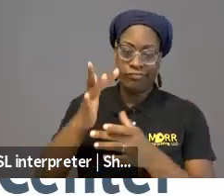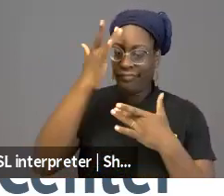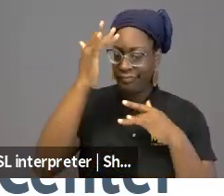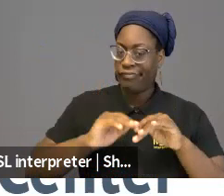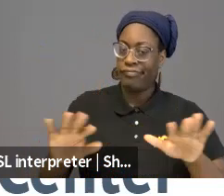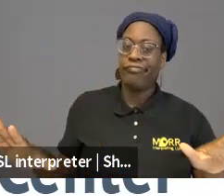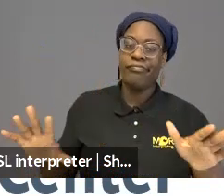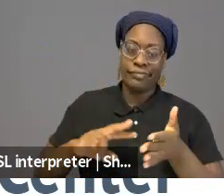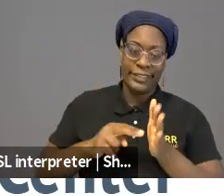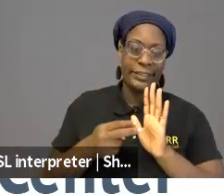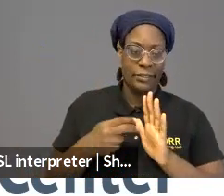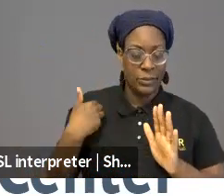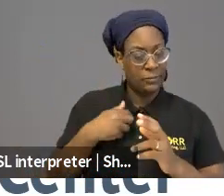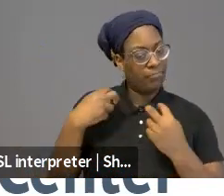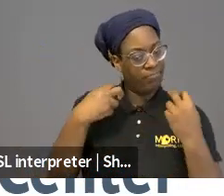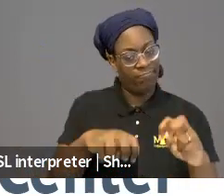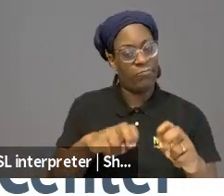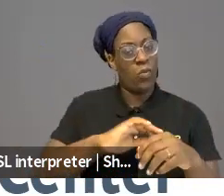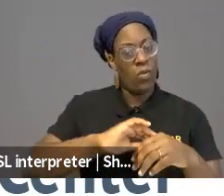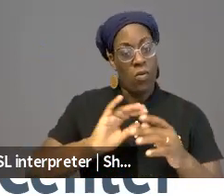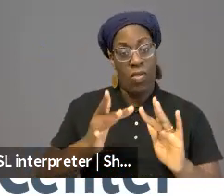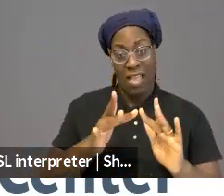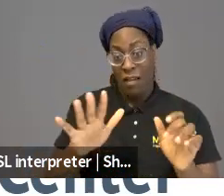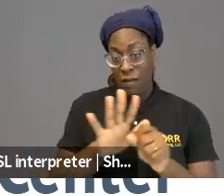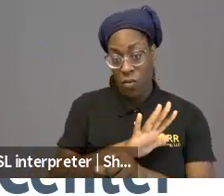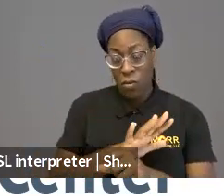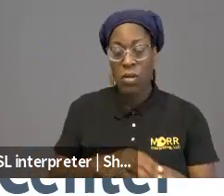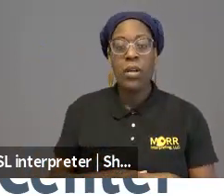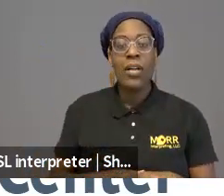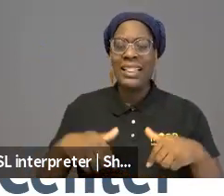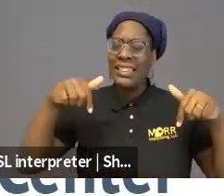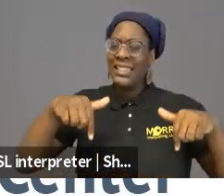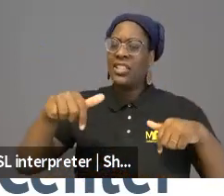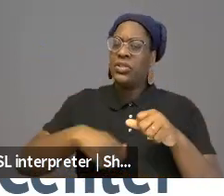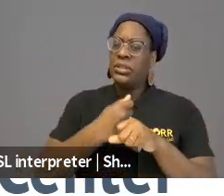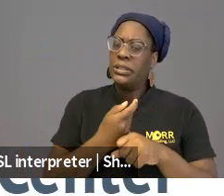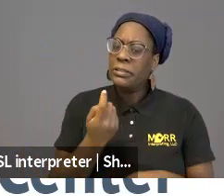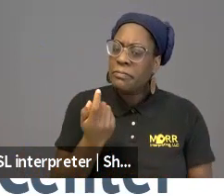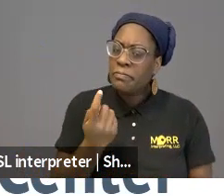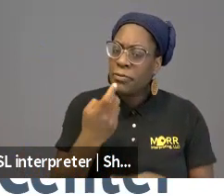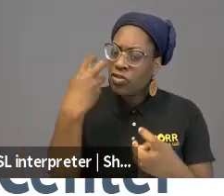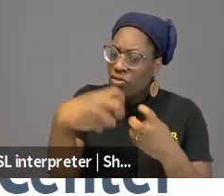this year has been even more difficult because our various staff are working in various contexts and